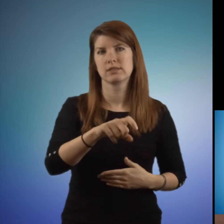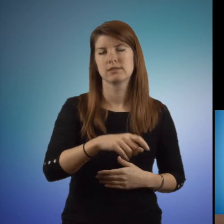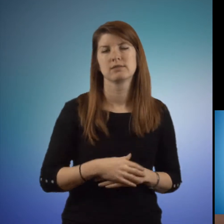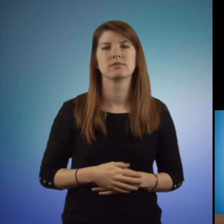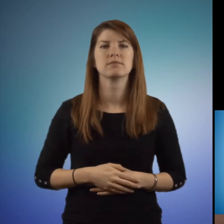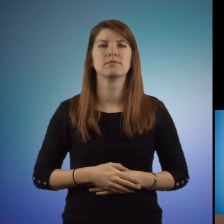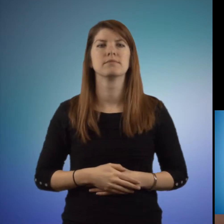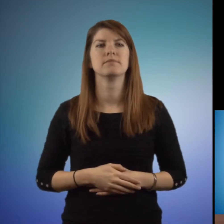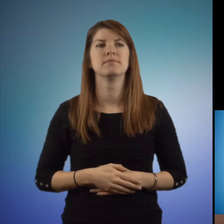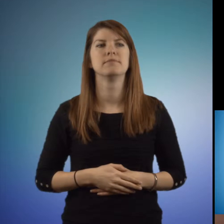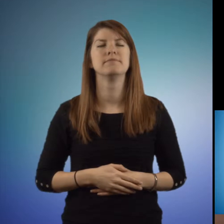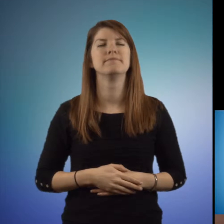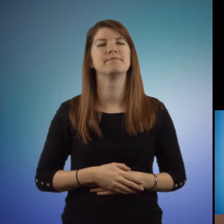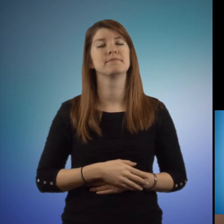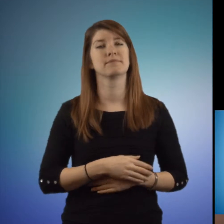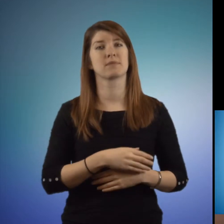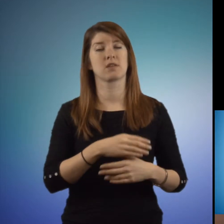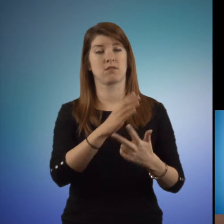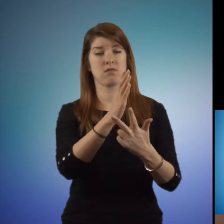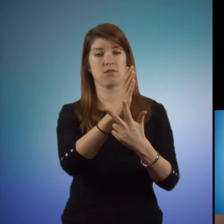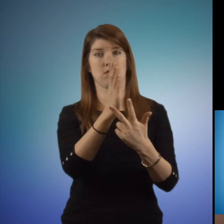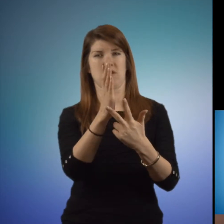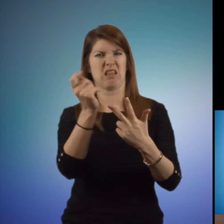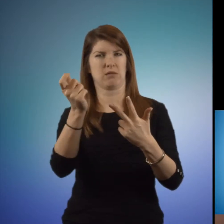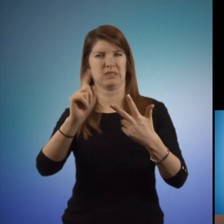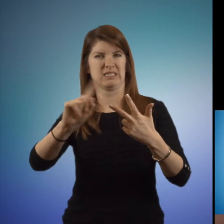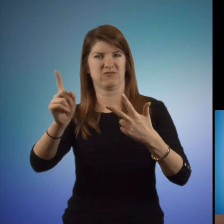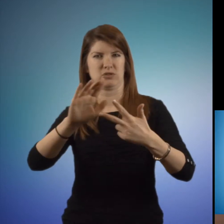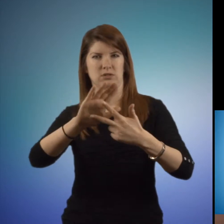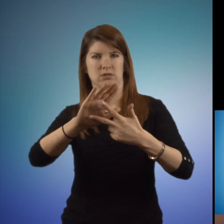Somewhat different now are 504 and ADA.